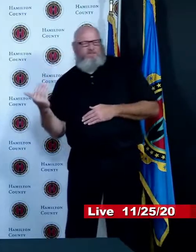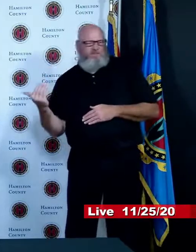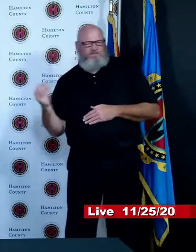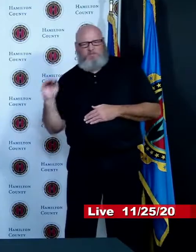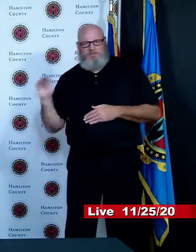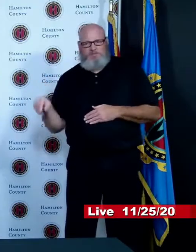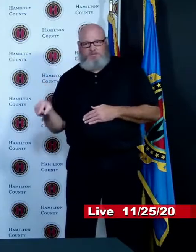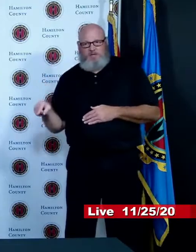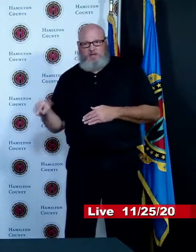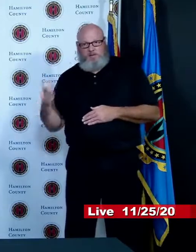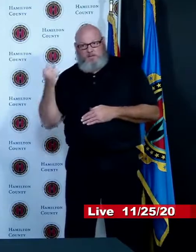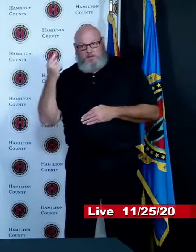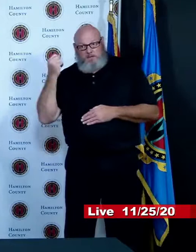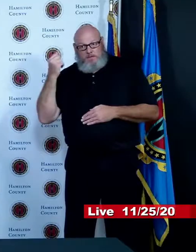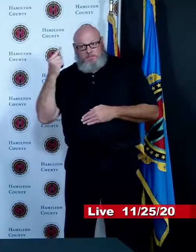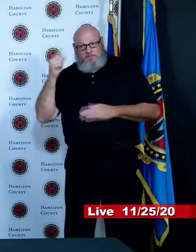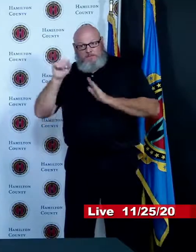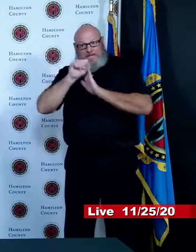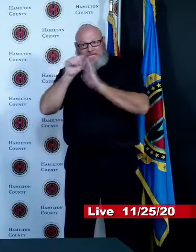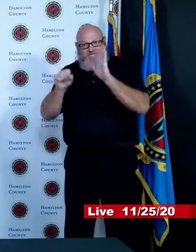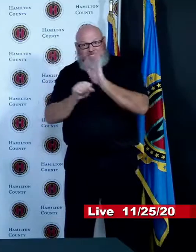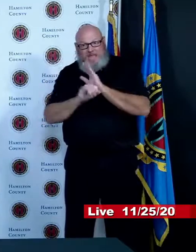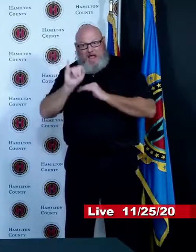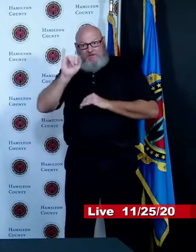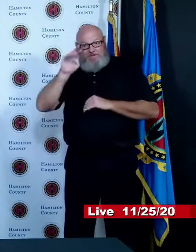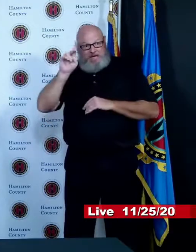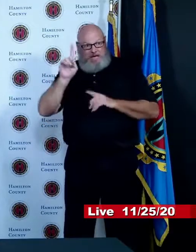positivity rates and there were a lot of questions that the Governor received about